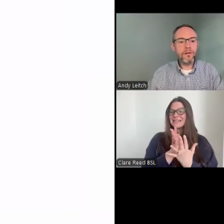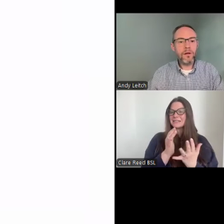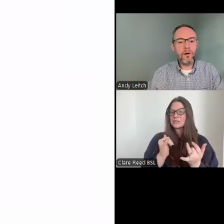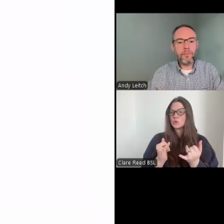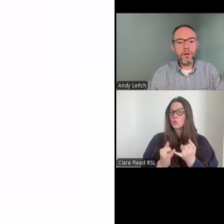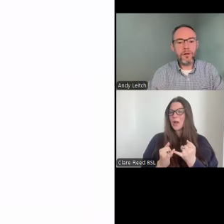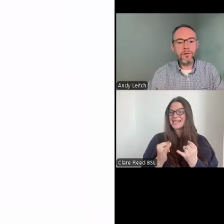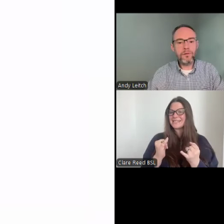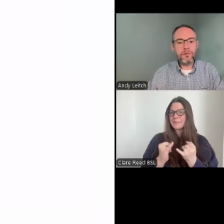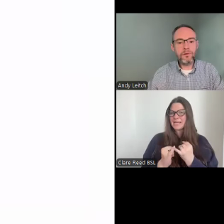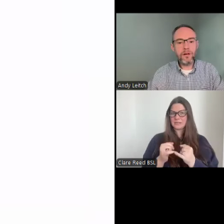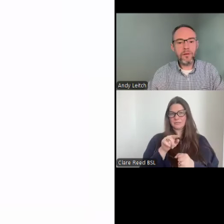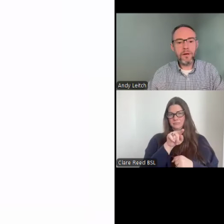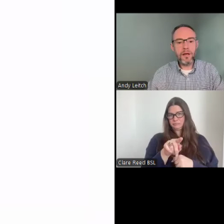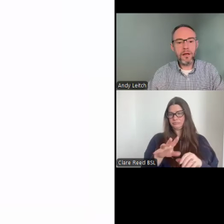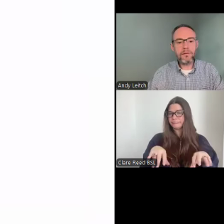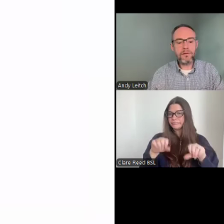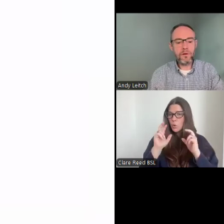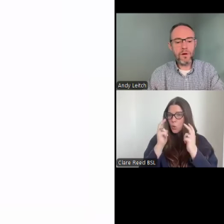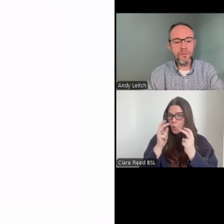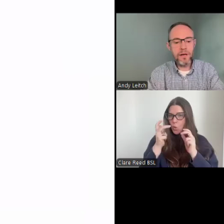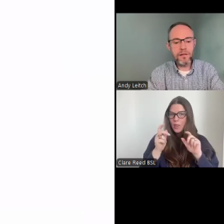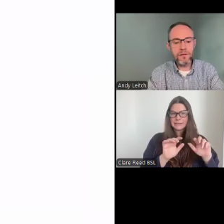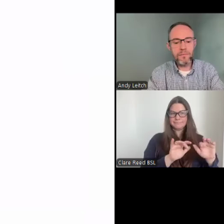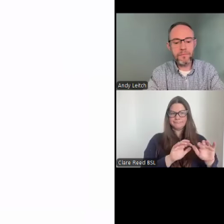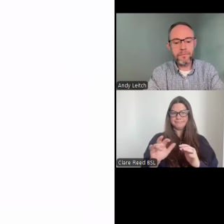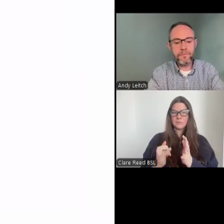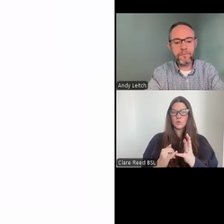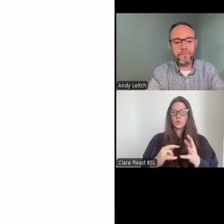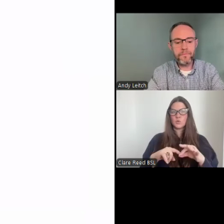I'm going to type in here, "Squarespace,"